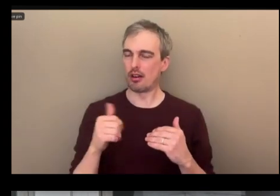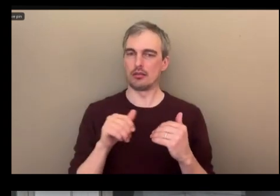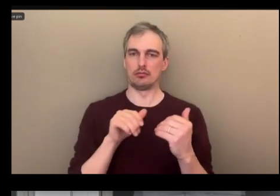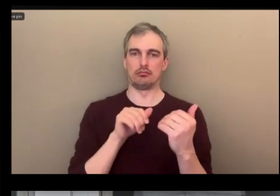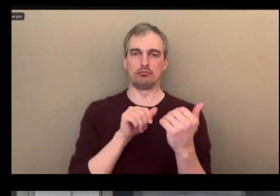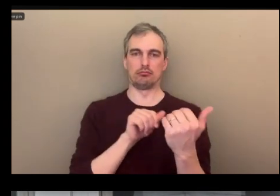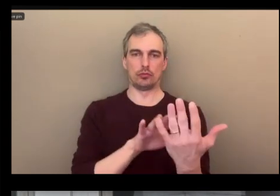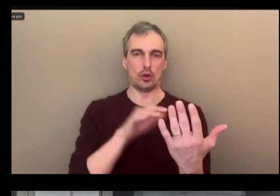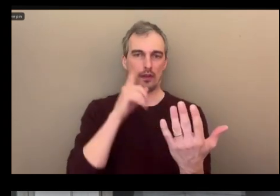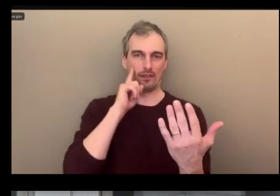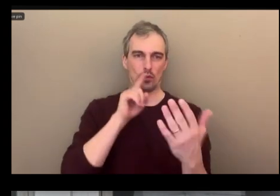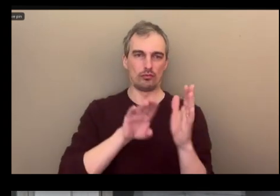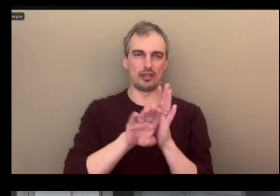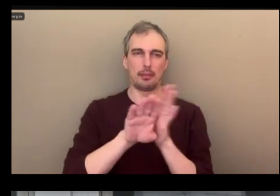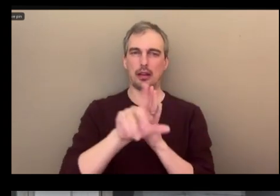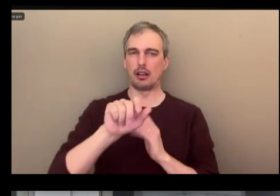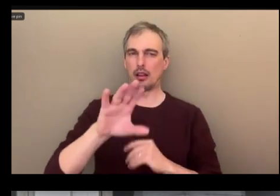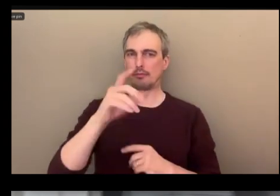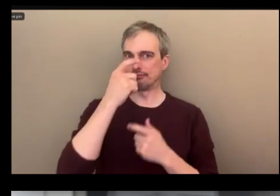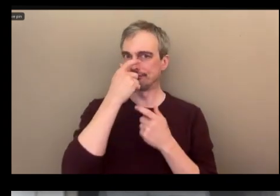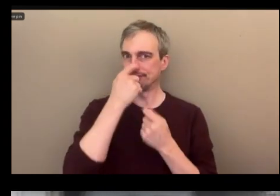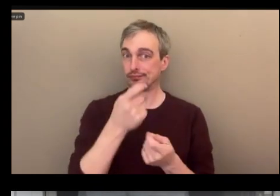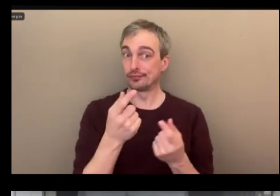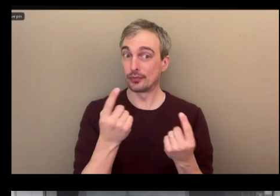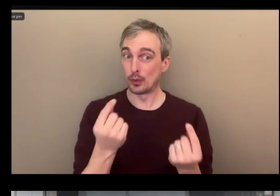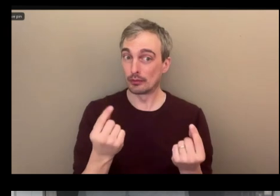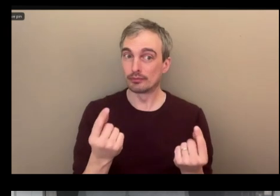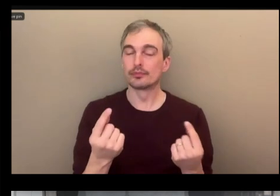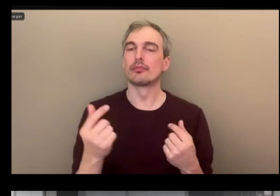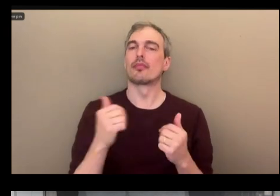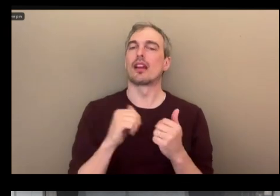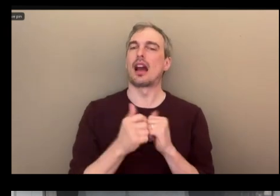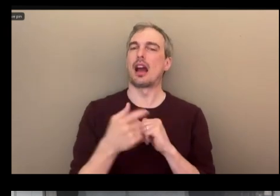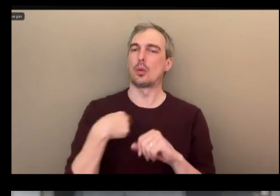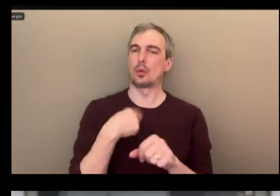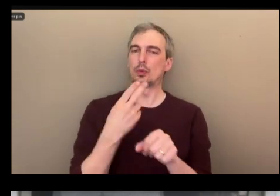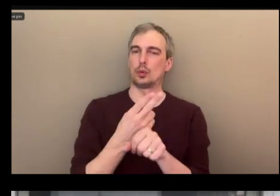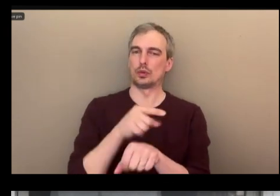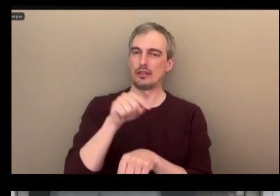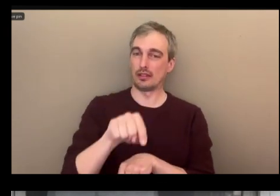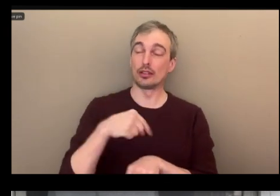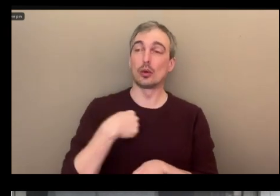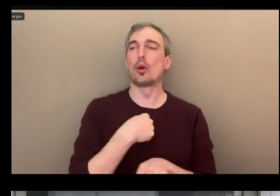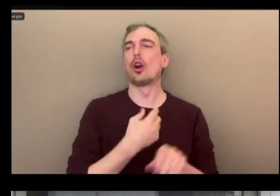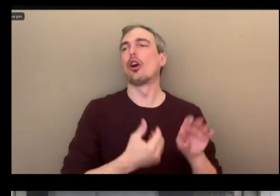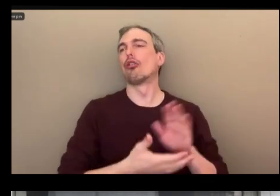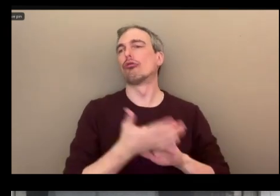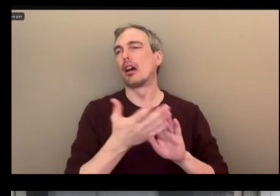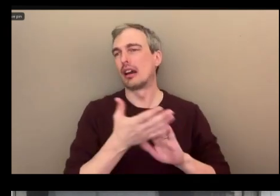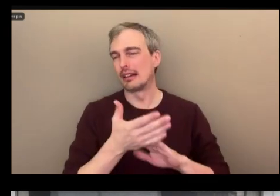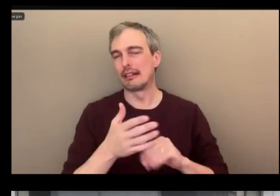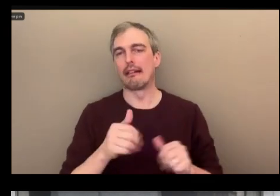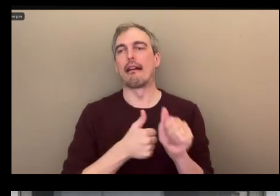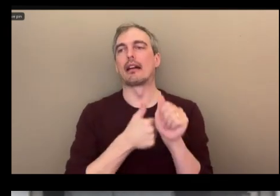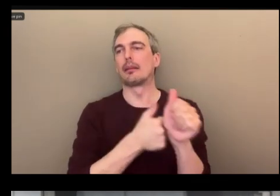Right? Running an accessibility team and running a compliance program, obviously we're testing, we're doing automated testing, we're doing manual testing.